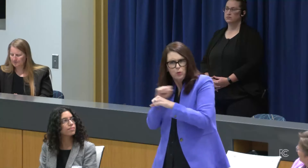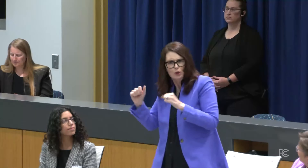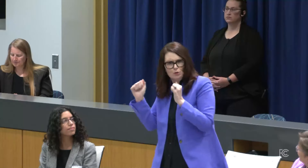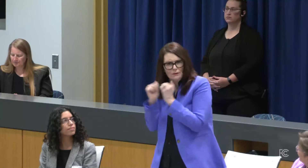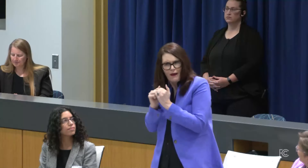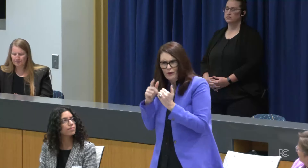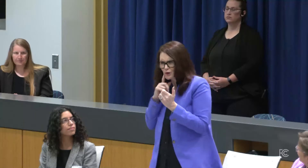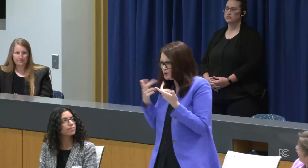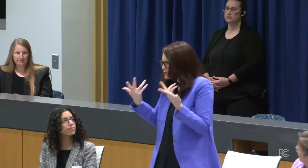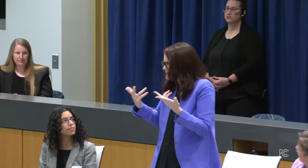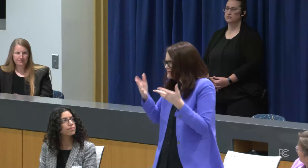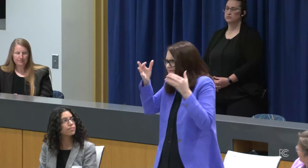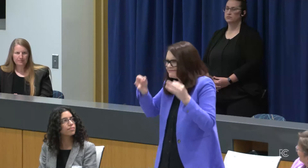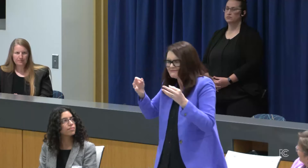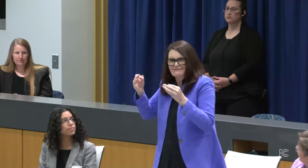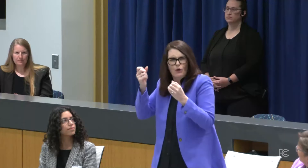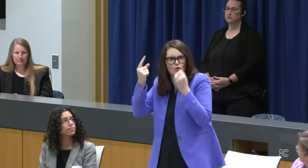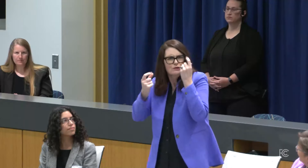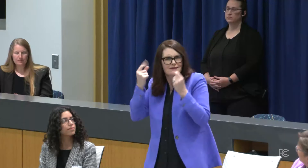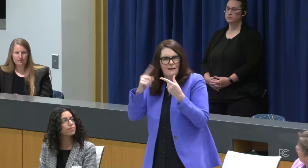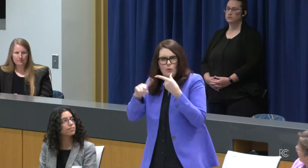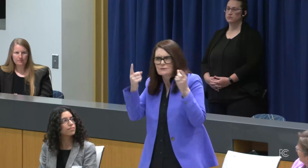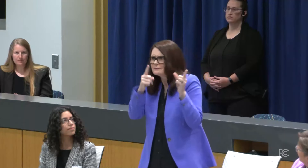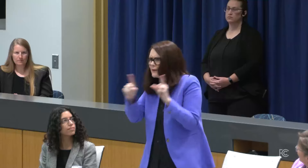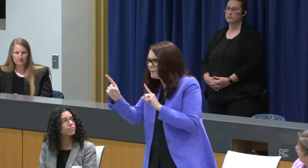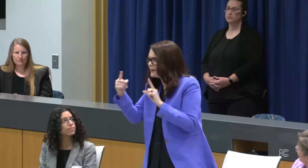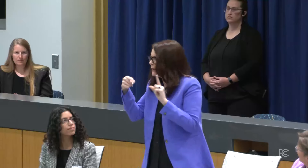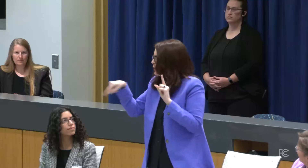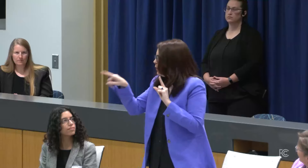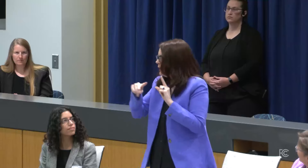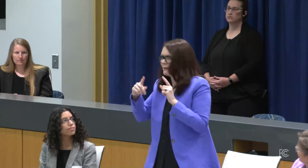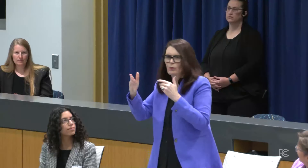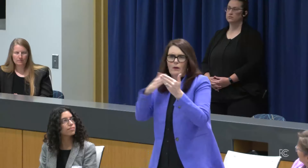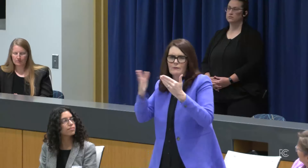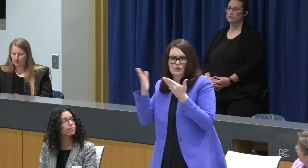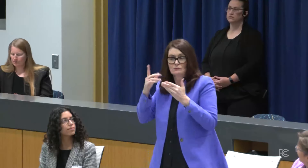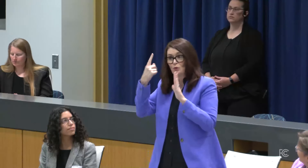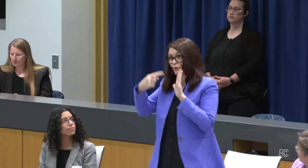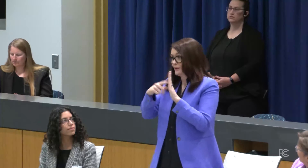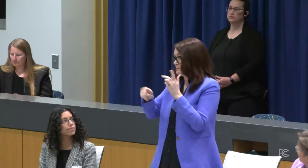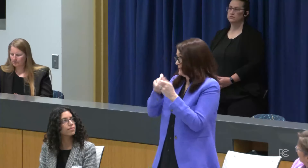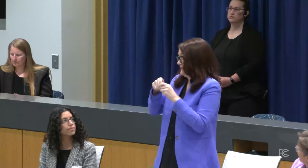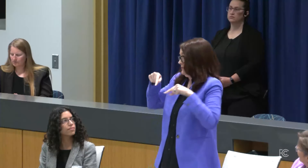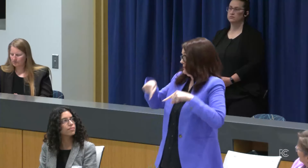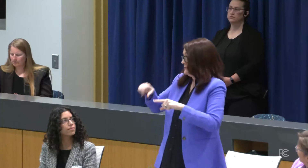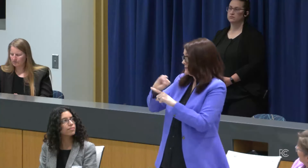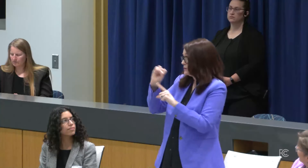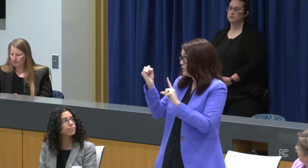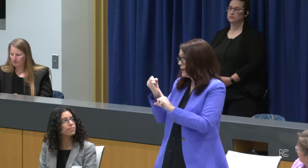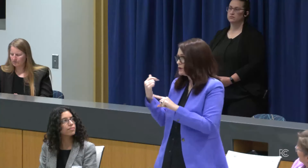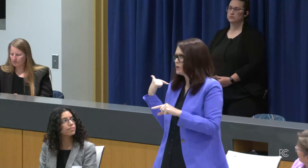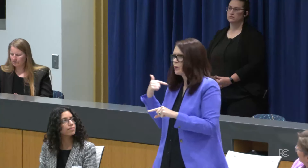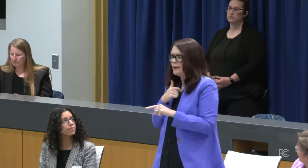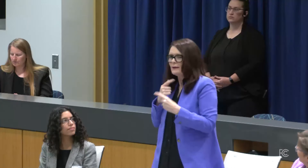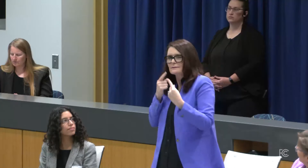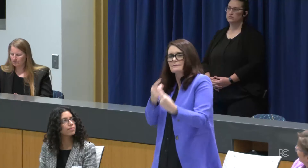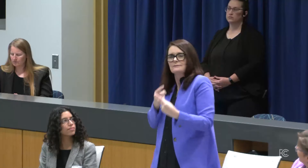EACH OTHER AND HE WILL OFTEN ASK ME TO HELP HIM ADVOCATE FOR SERVICES. EVEN THOUGH HE'S USING THE VRS SERVICE HE STILL